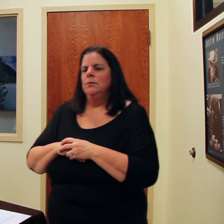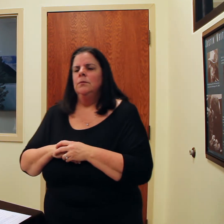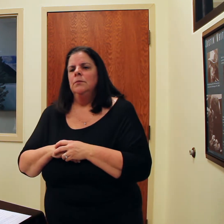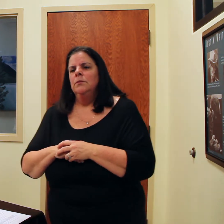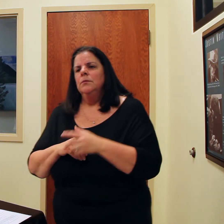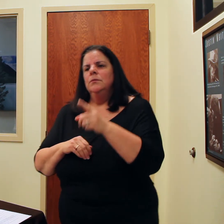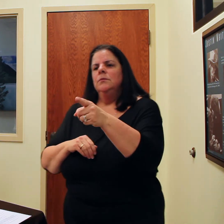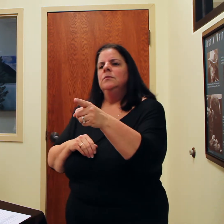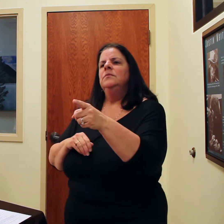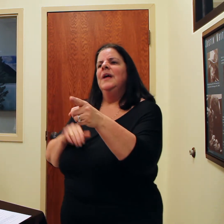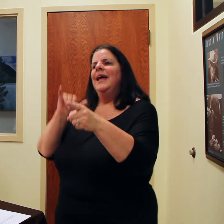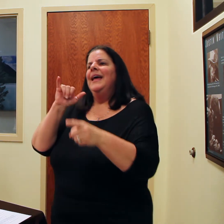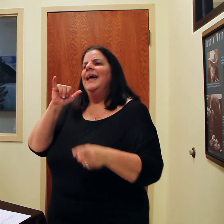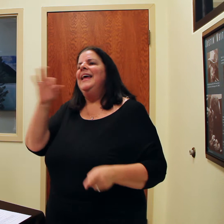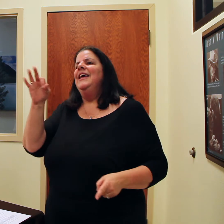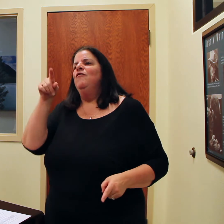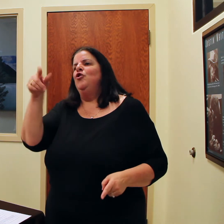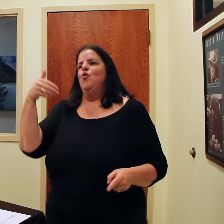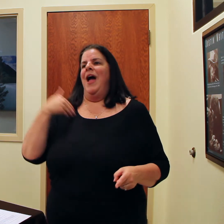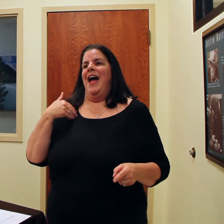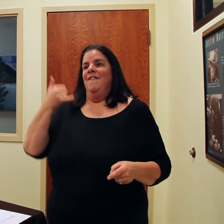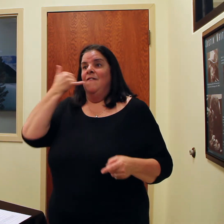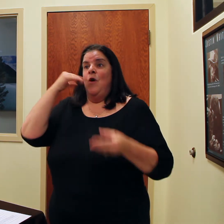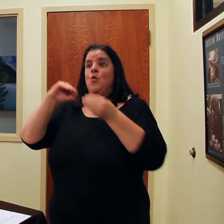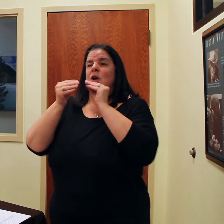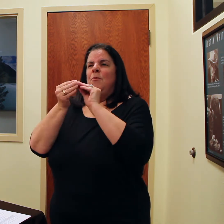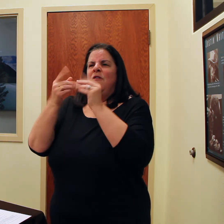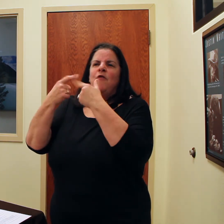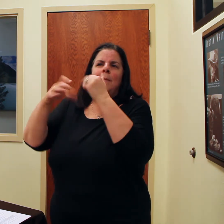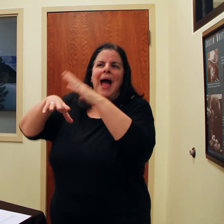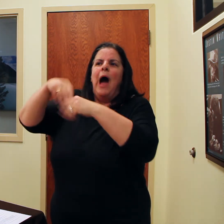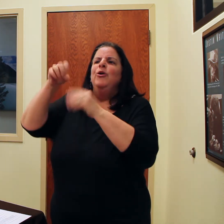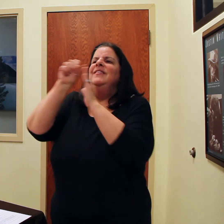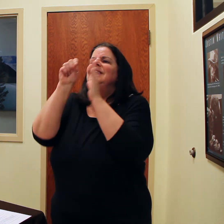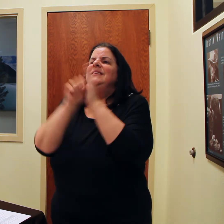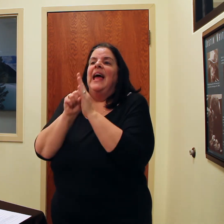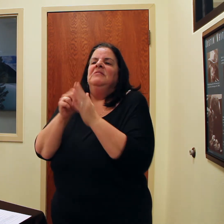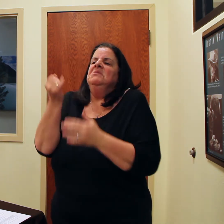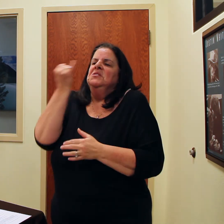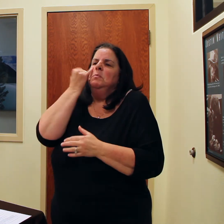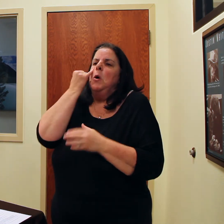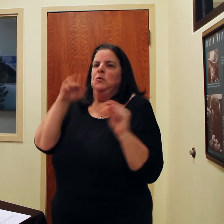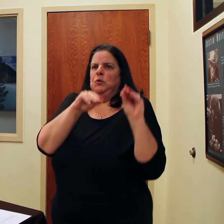[Voiceover] Yes, if you have a phone number from out of state, say you moved here from another state,